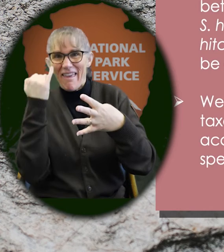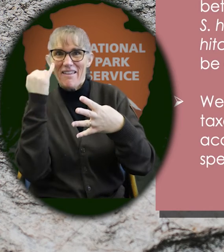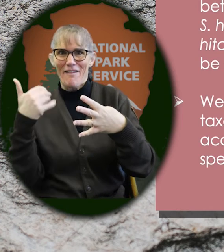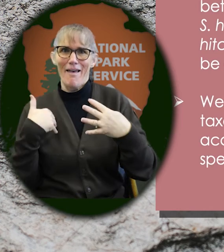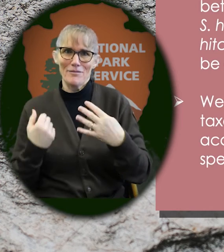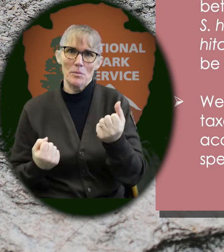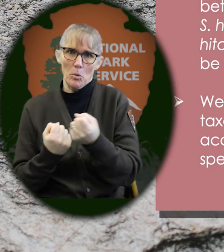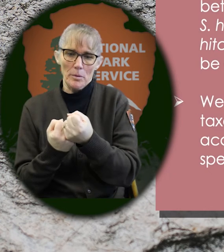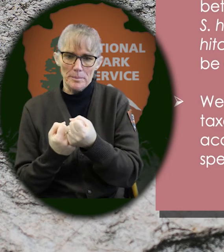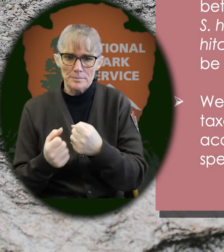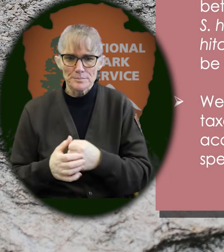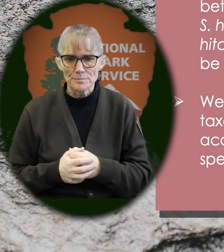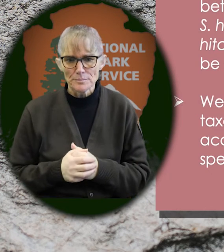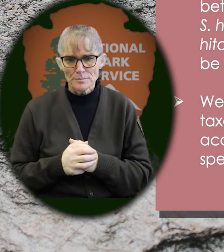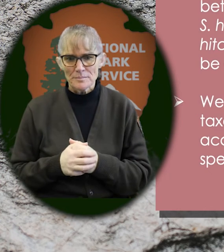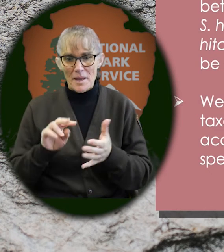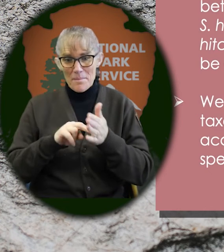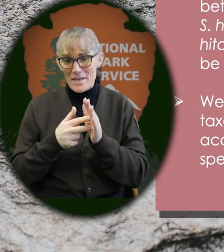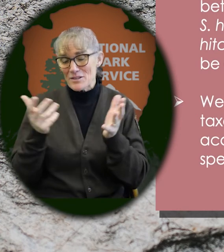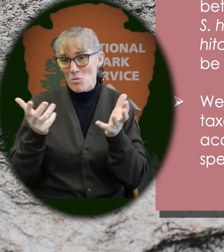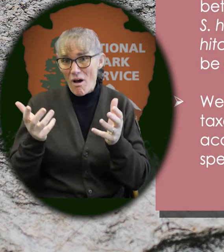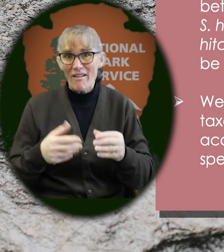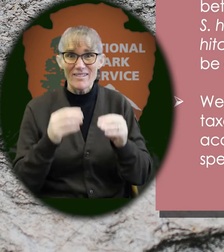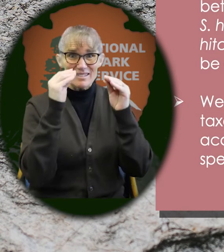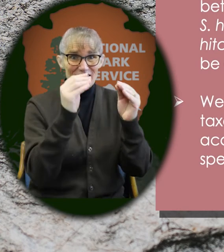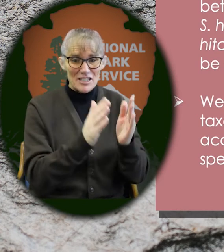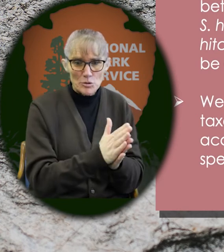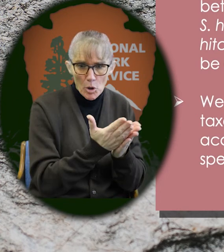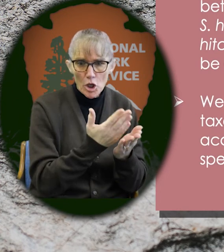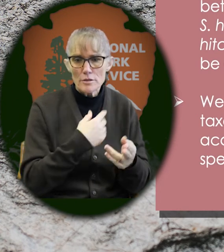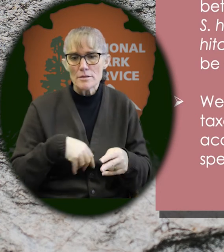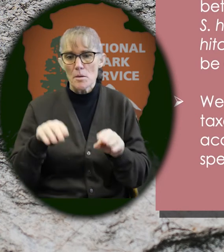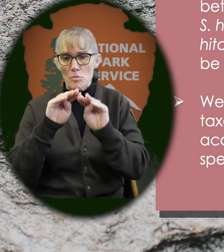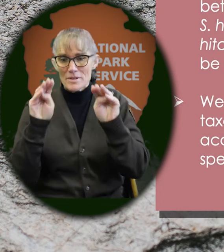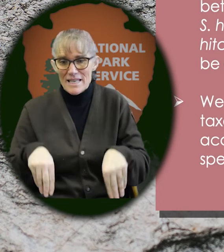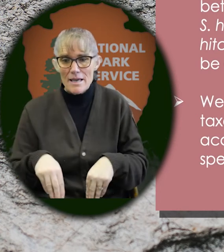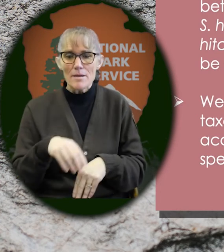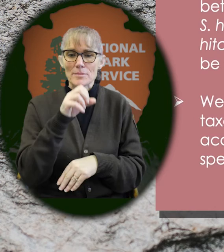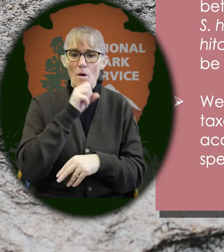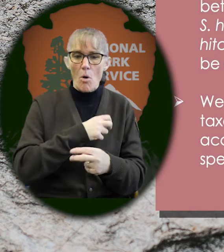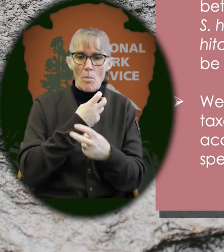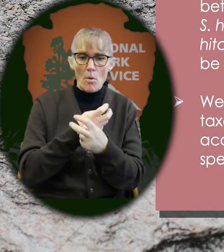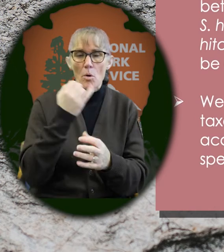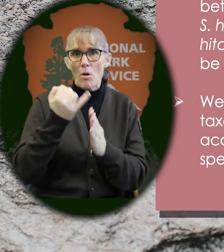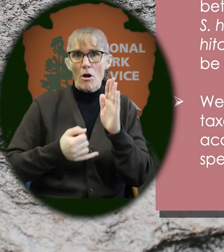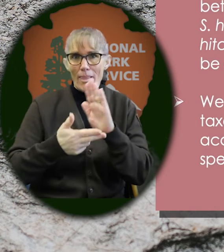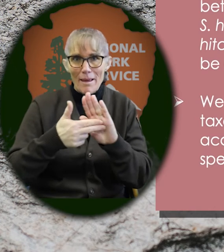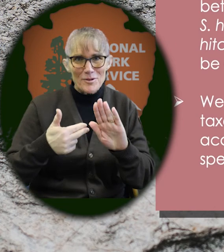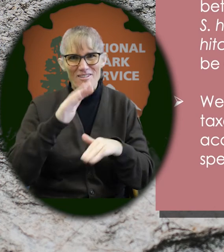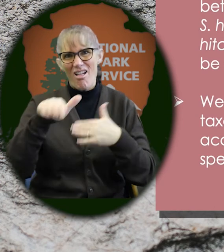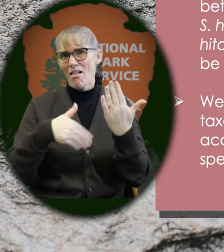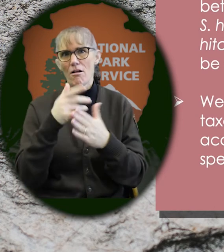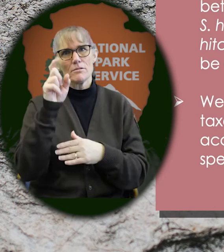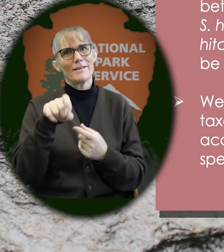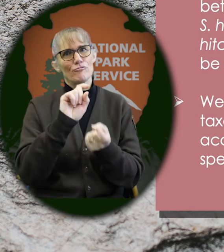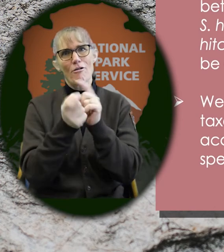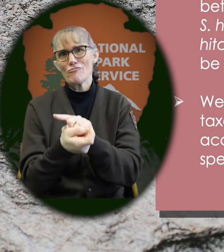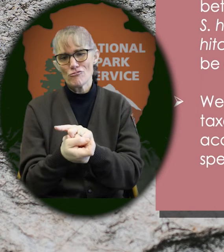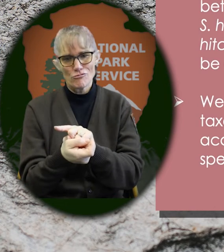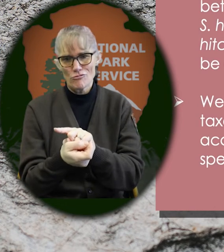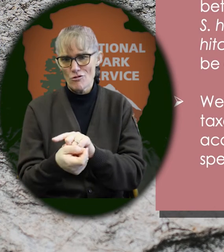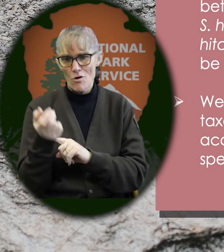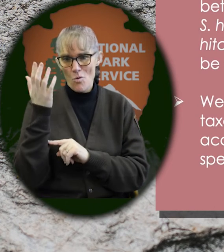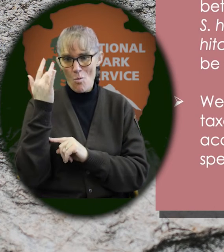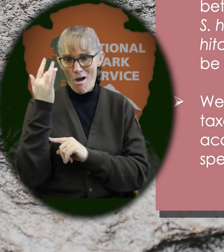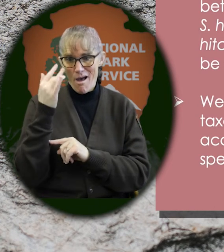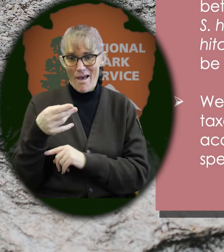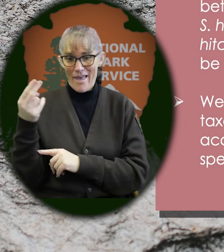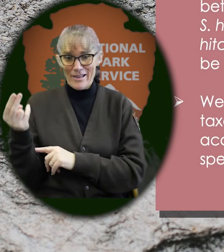Um. So, this means that uh textbooks, museums, paleo art labels, they would all need to be changed because Stenomylus hitchcocki